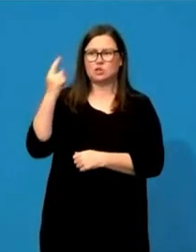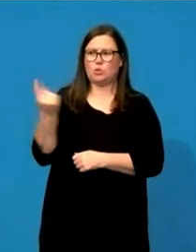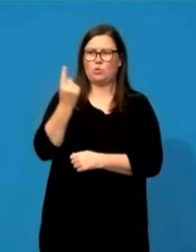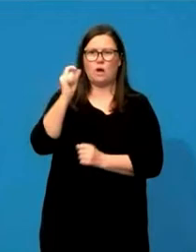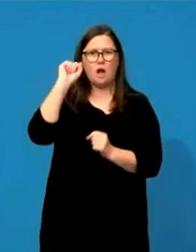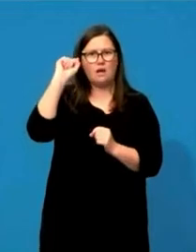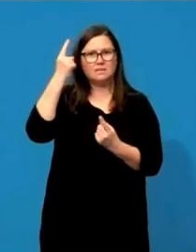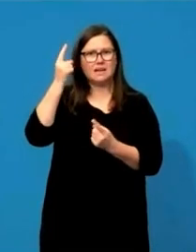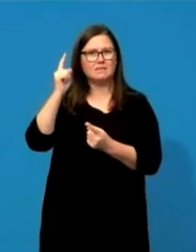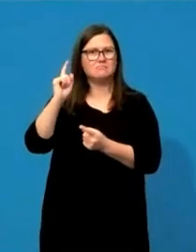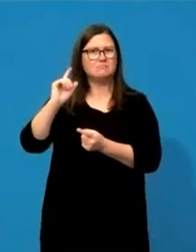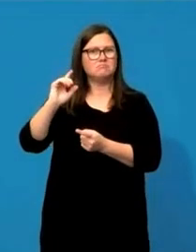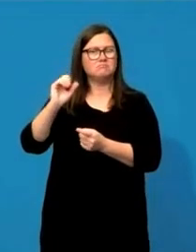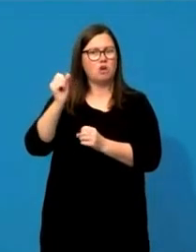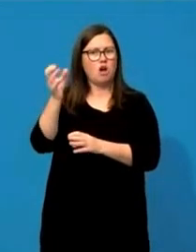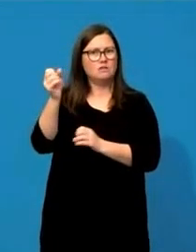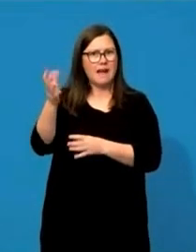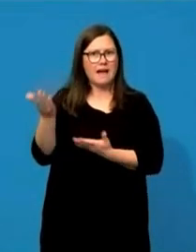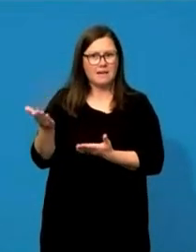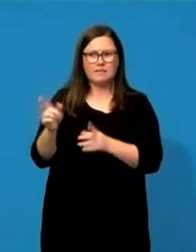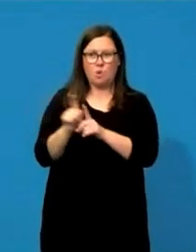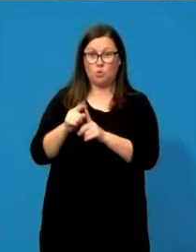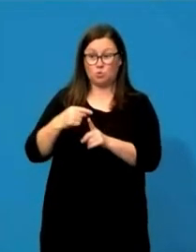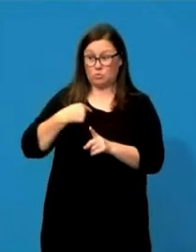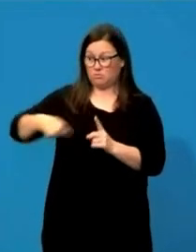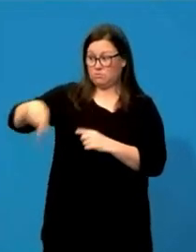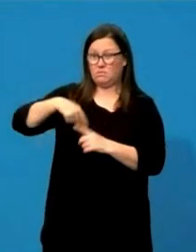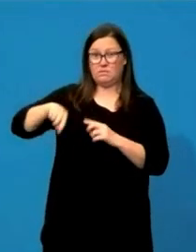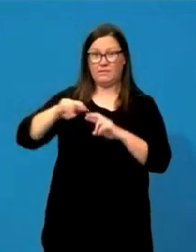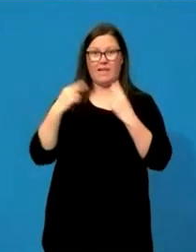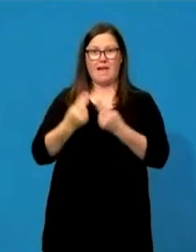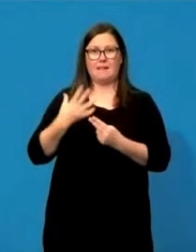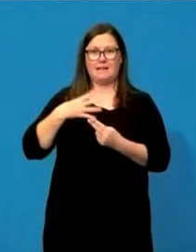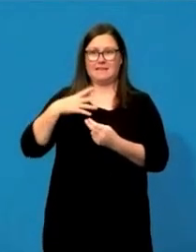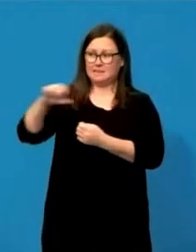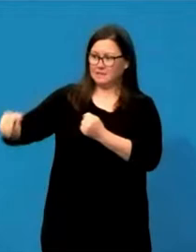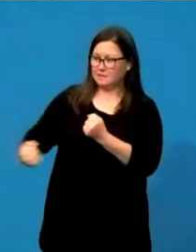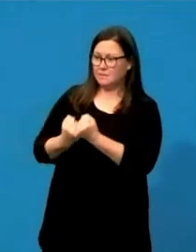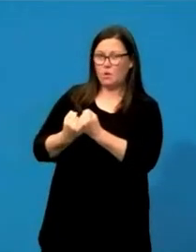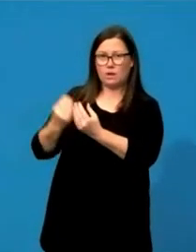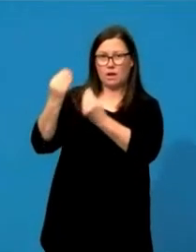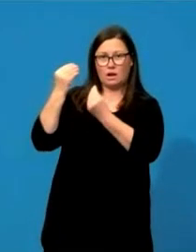And we need support in learning how to learn Auslan.